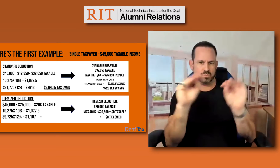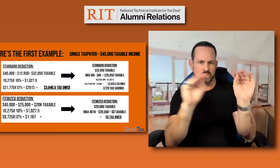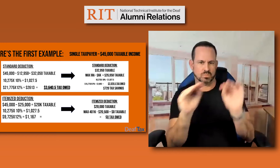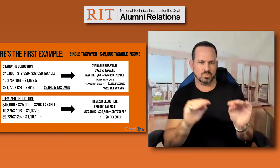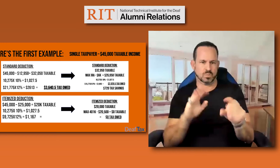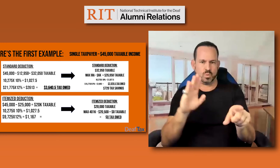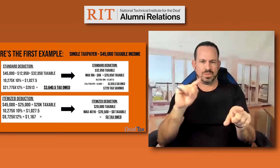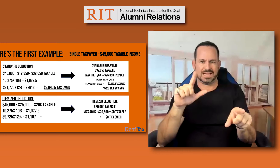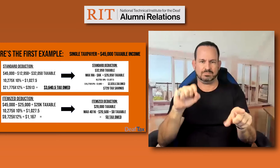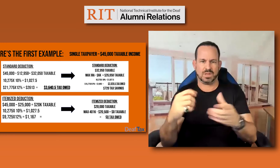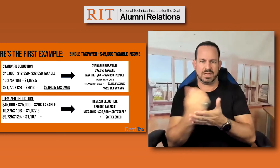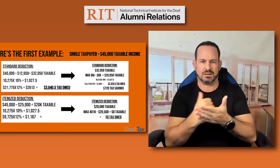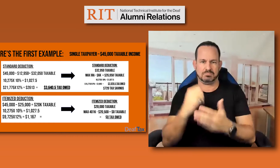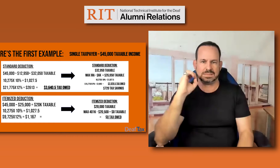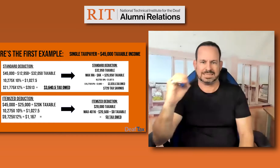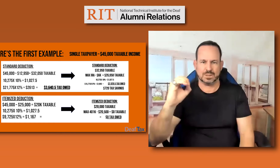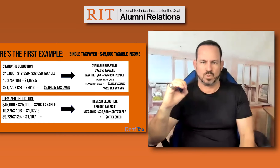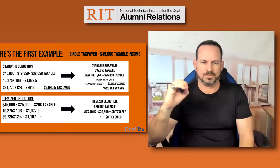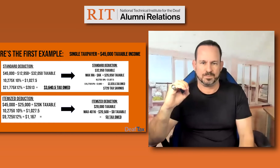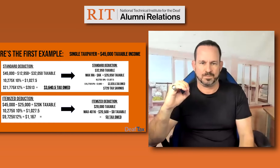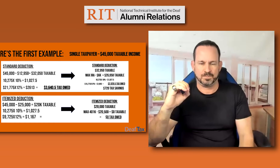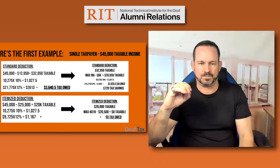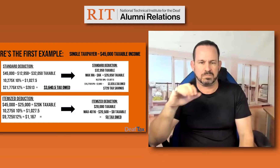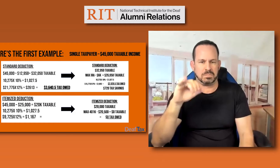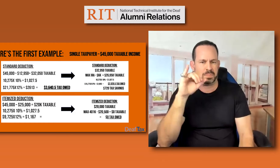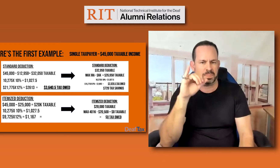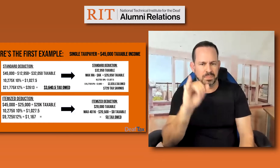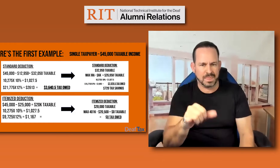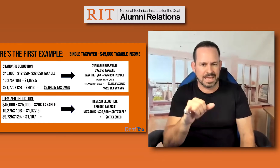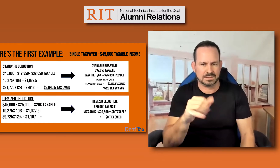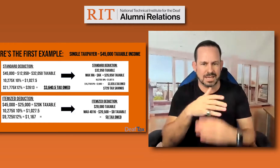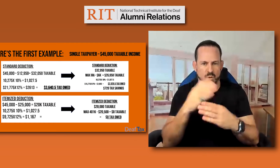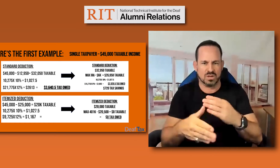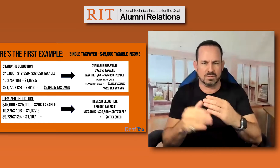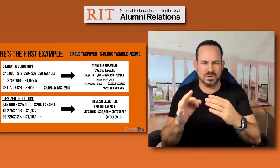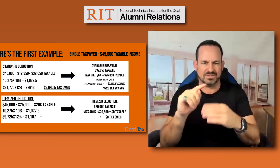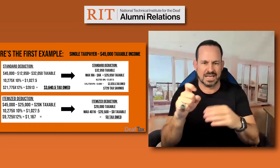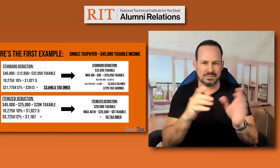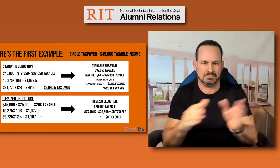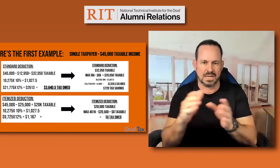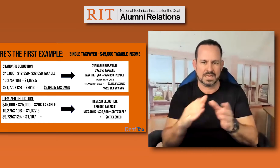or if you owe money. So this person has money being withheld out of their income